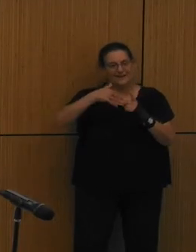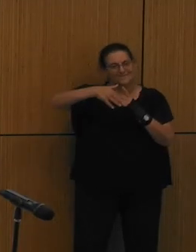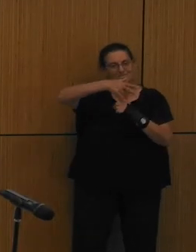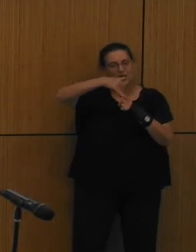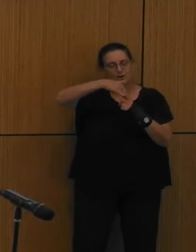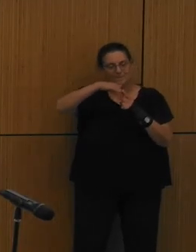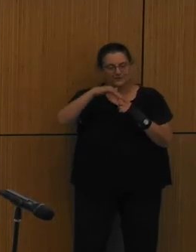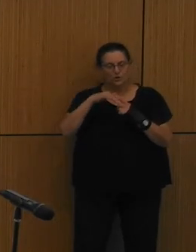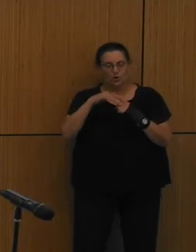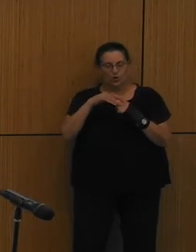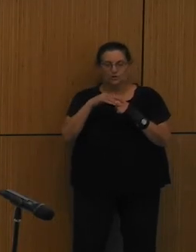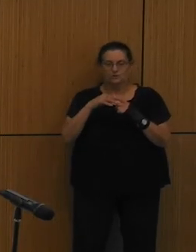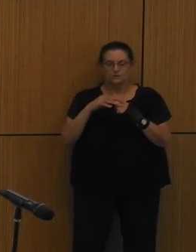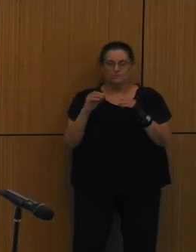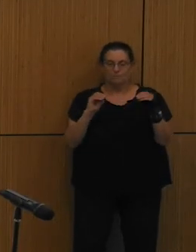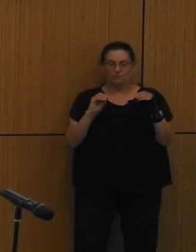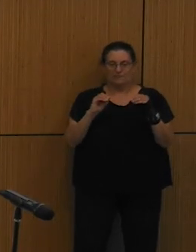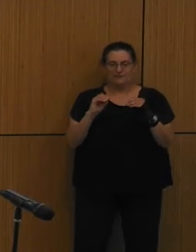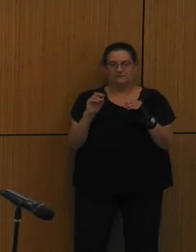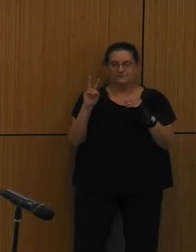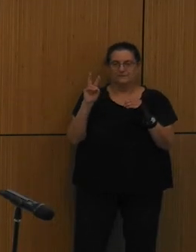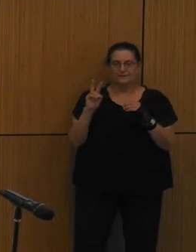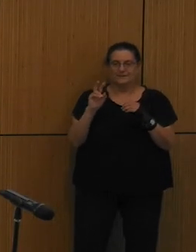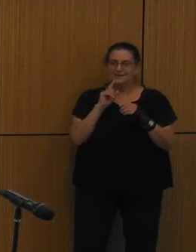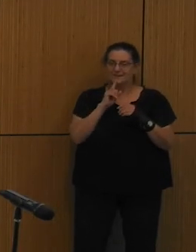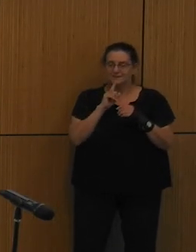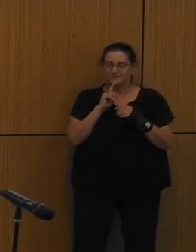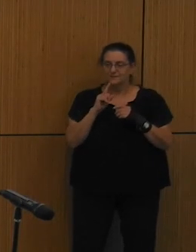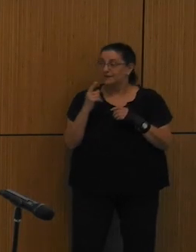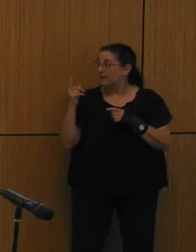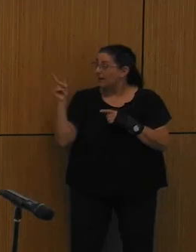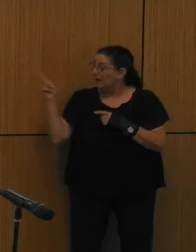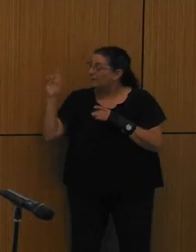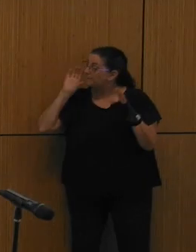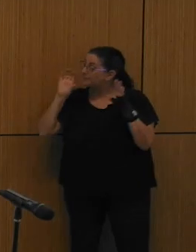was the creation of the electron capture detector. I'm showing you a picture of it right here.